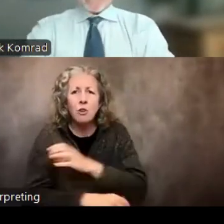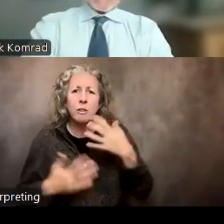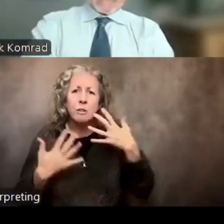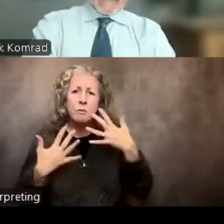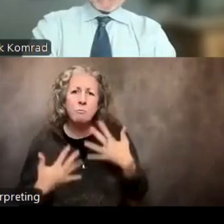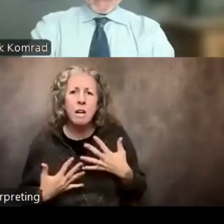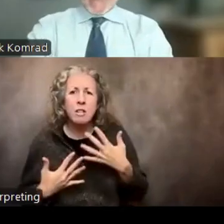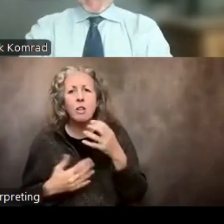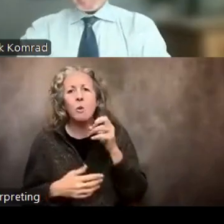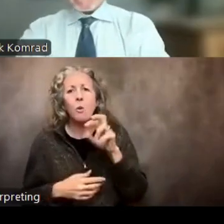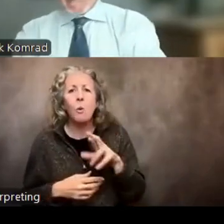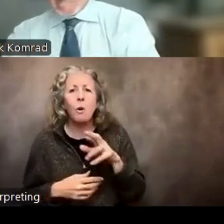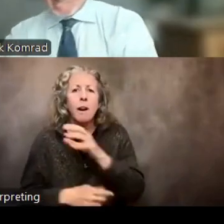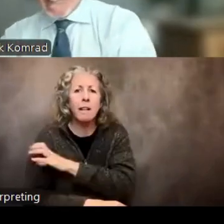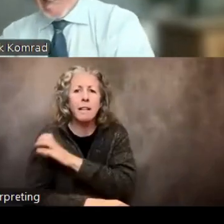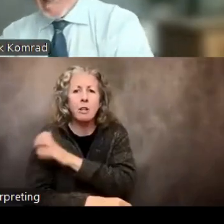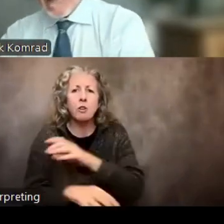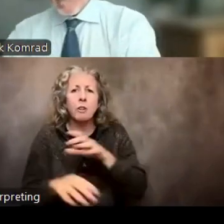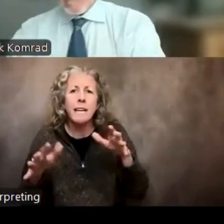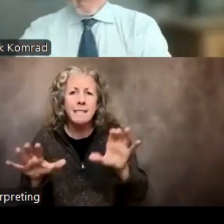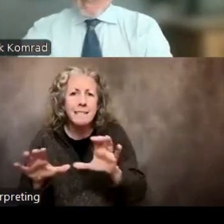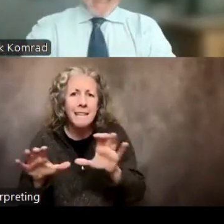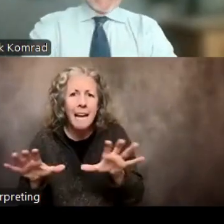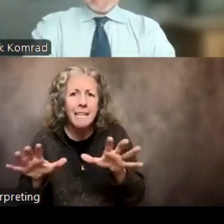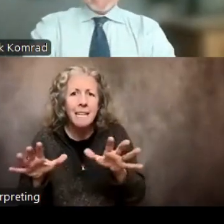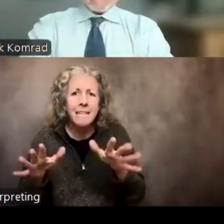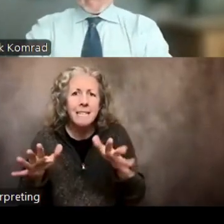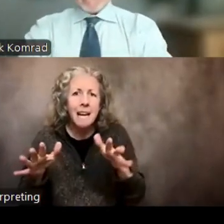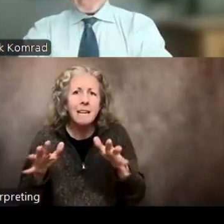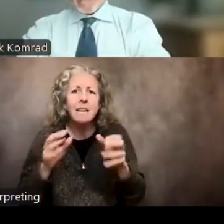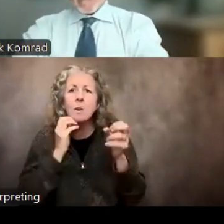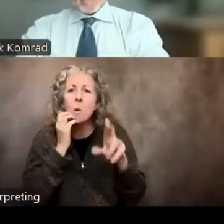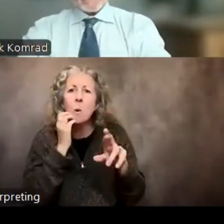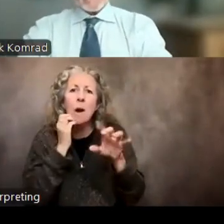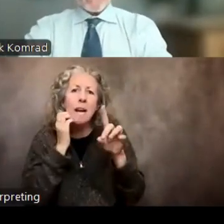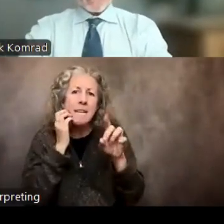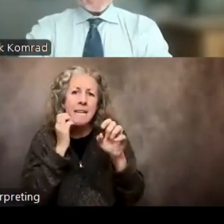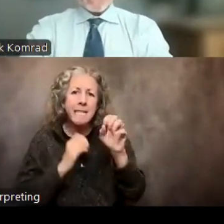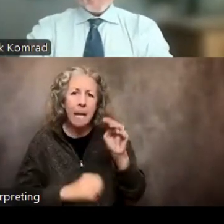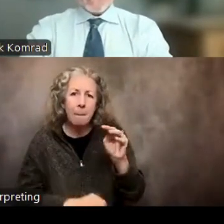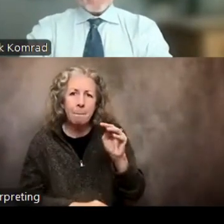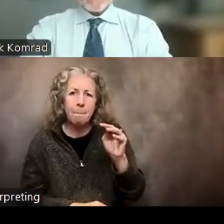clinical anxiety, a DSM diagnosis for us to be able to